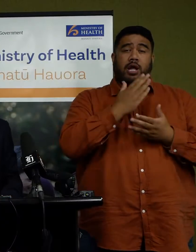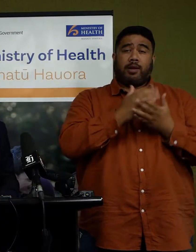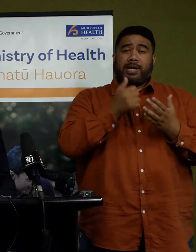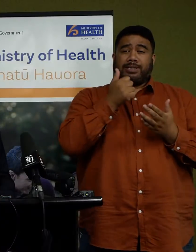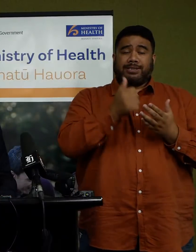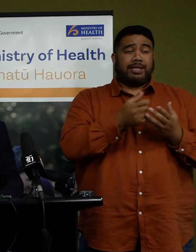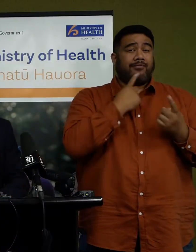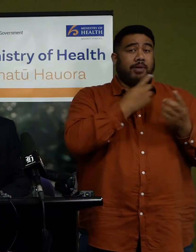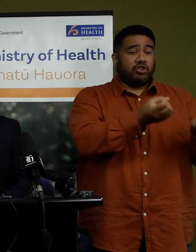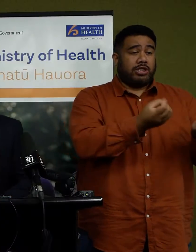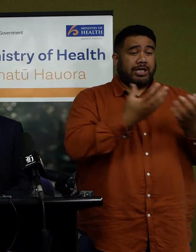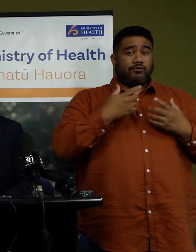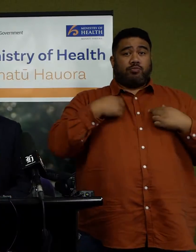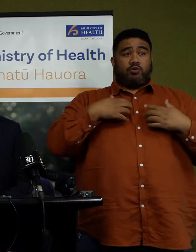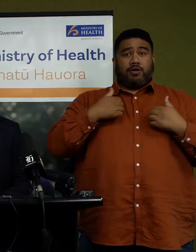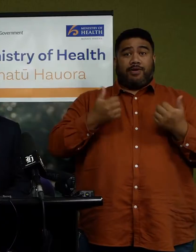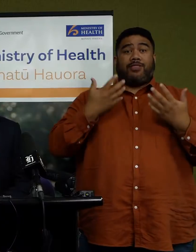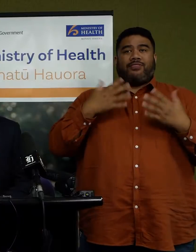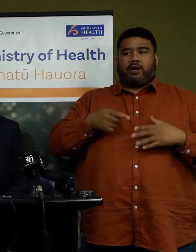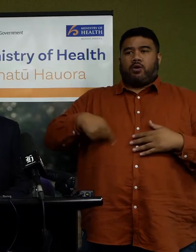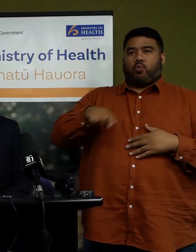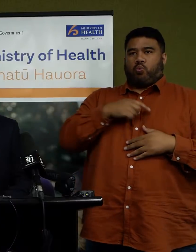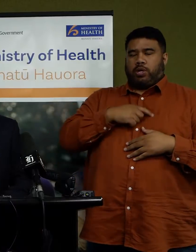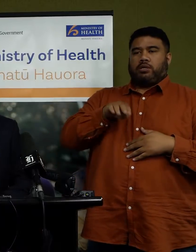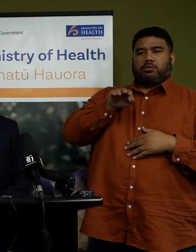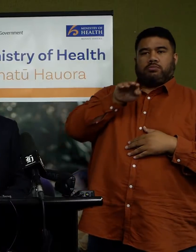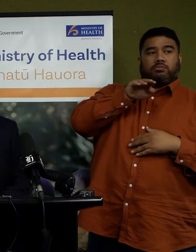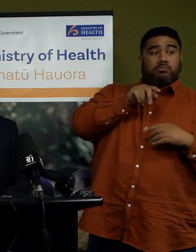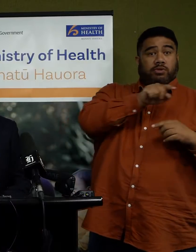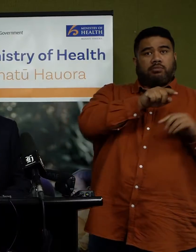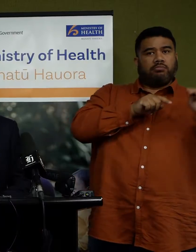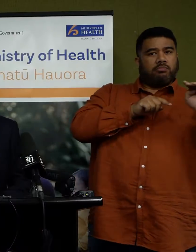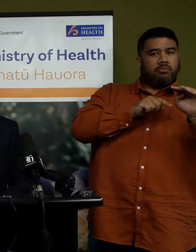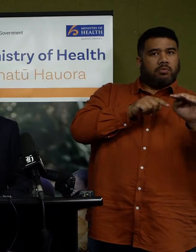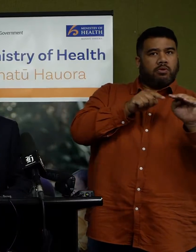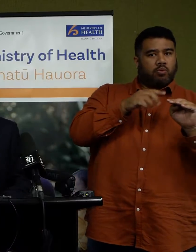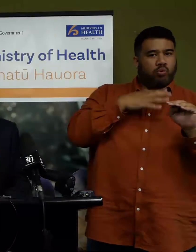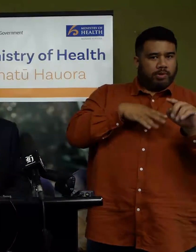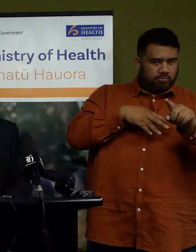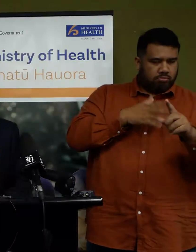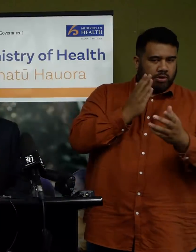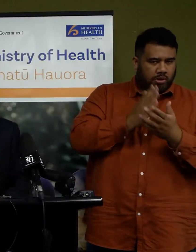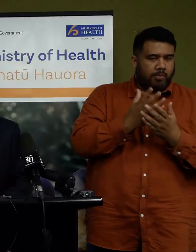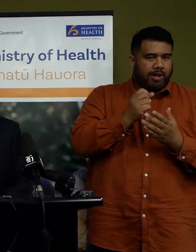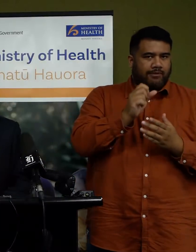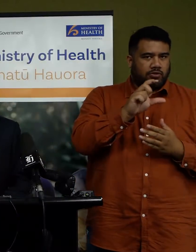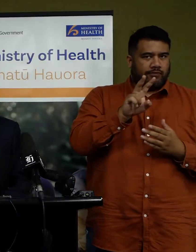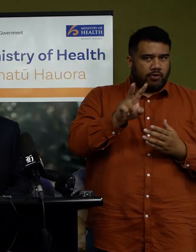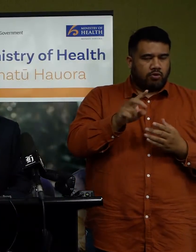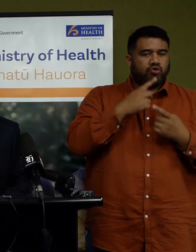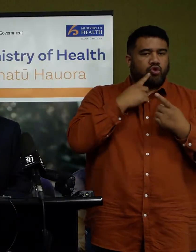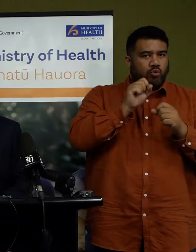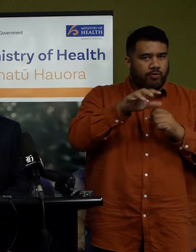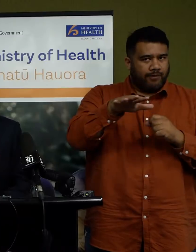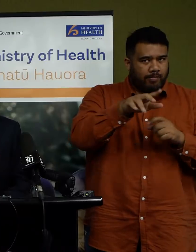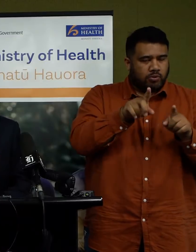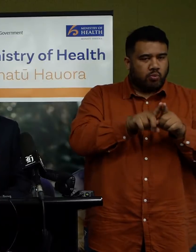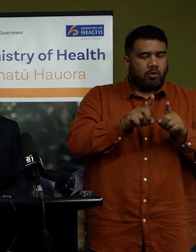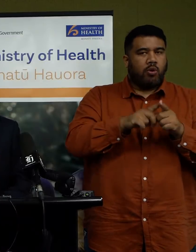began with, of course, notifying the woman and her family and initiating a range of processes,